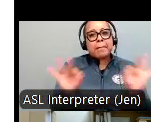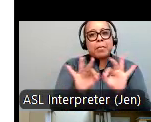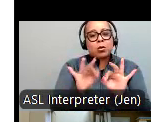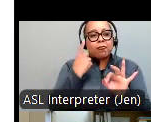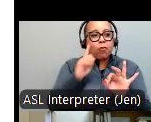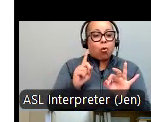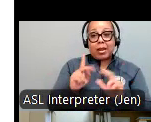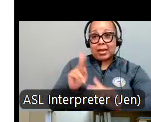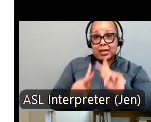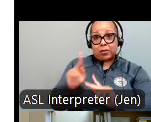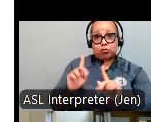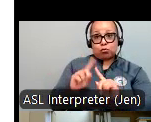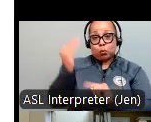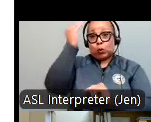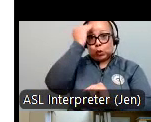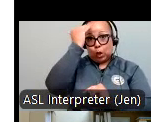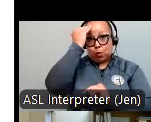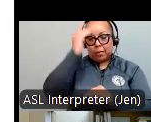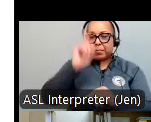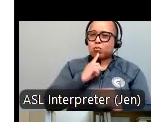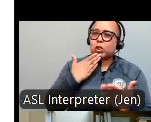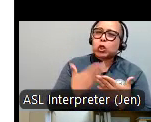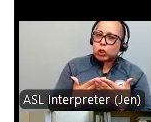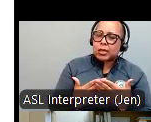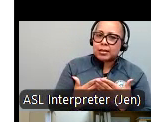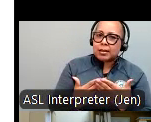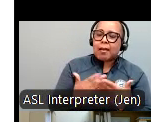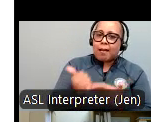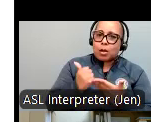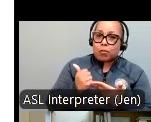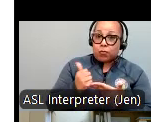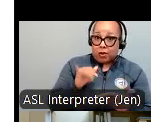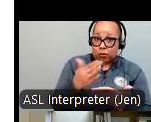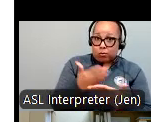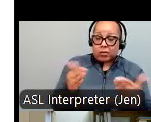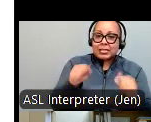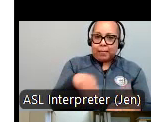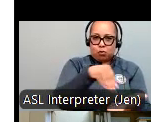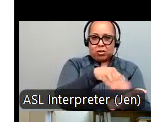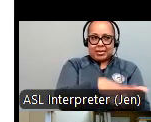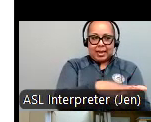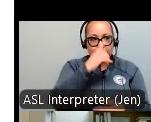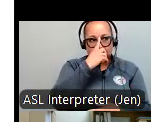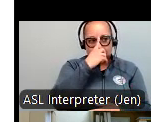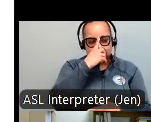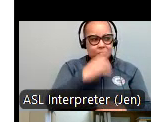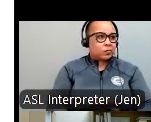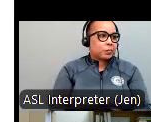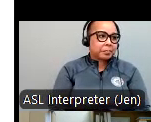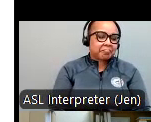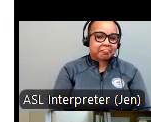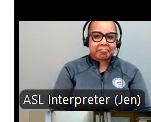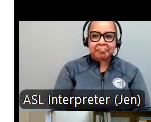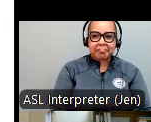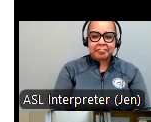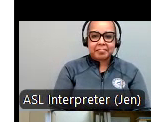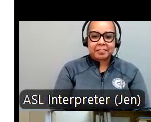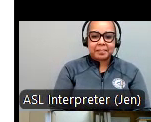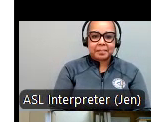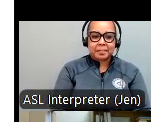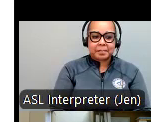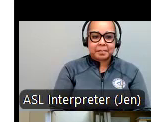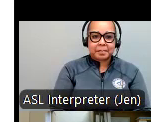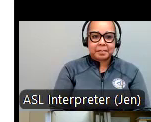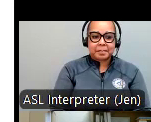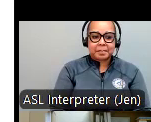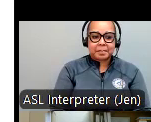the individual to know. It'd be really good and helpful if those things can be written down.